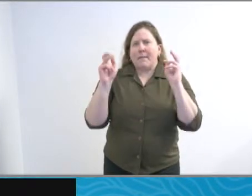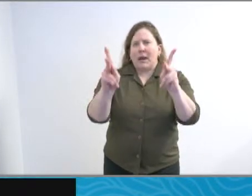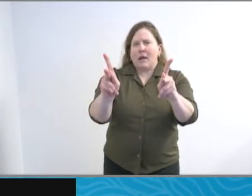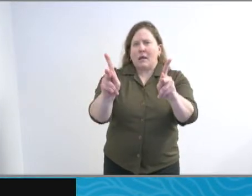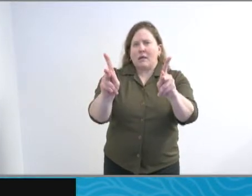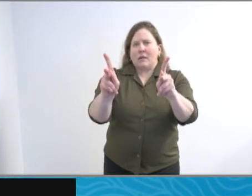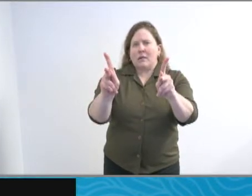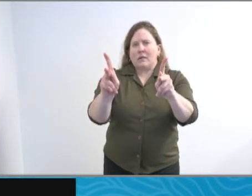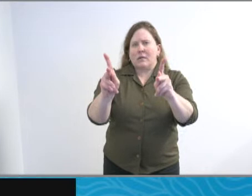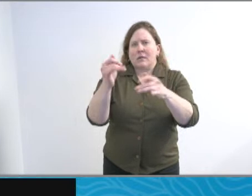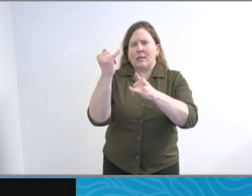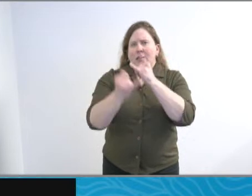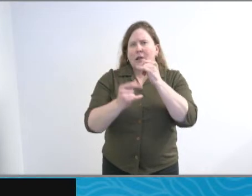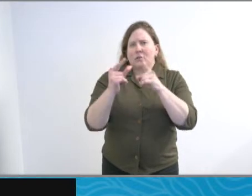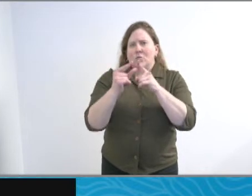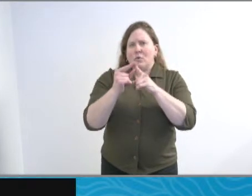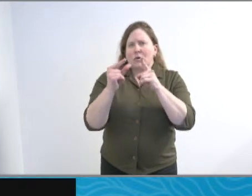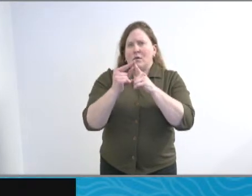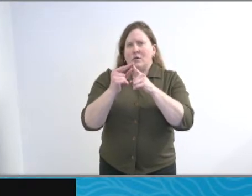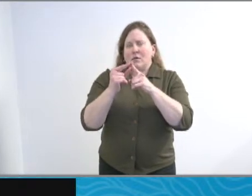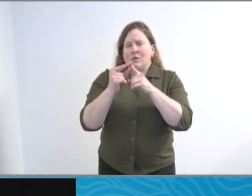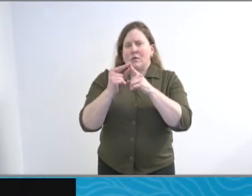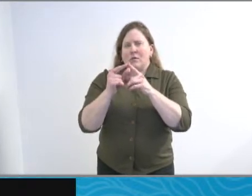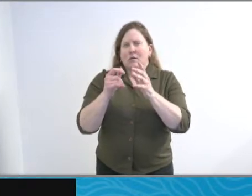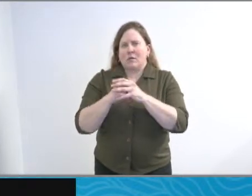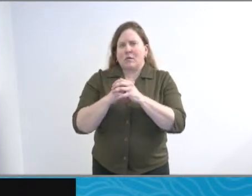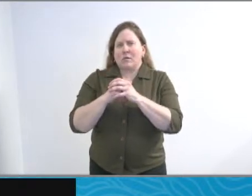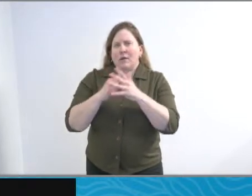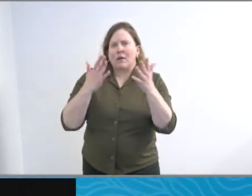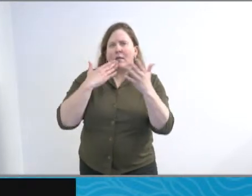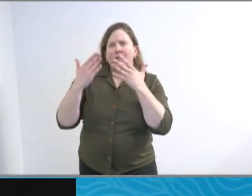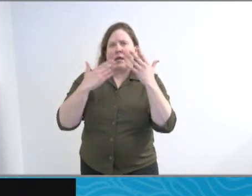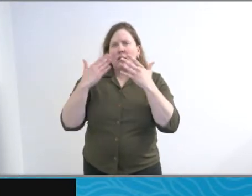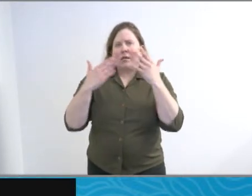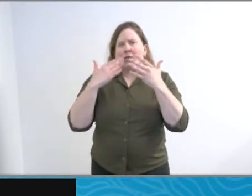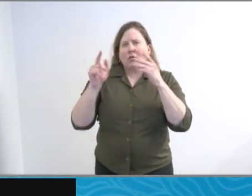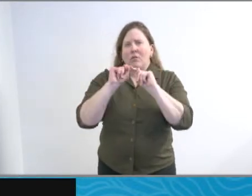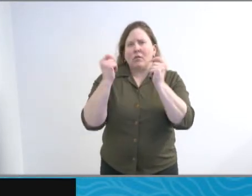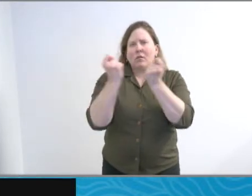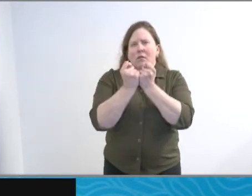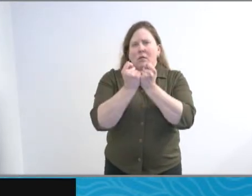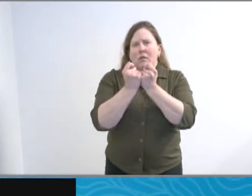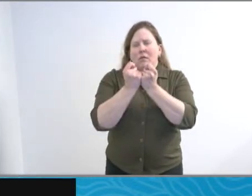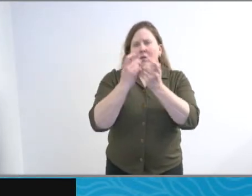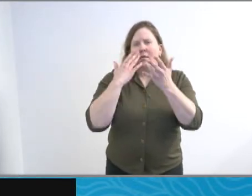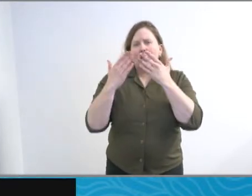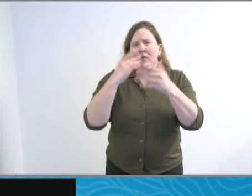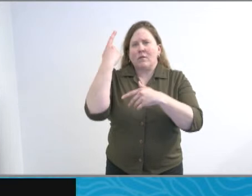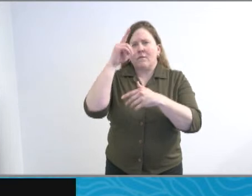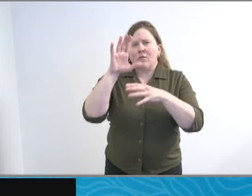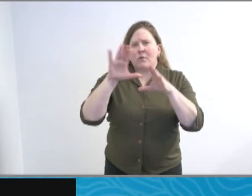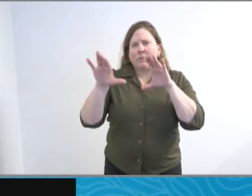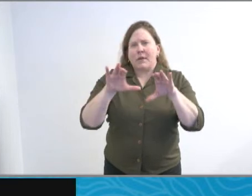if there's any last words you'd like to have. Yeah, thank you so much team. Thank you for being here and expanding a bit more on